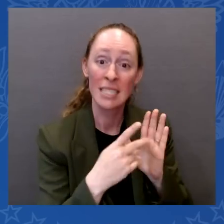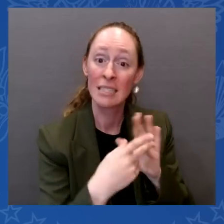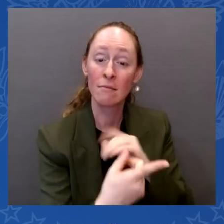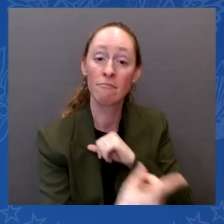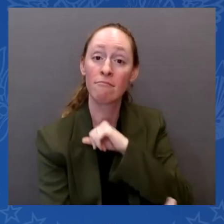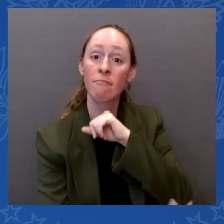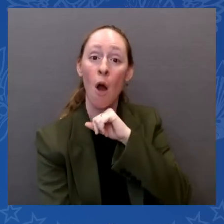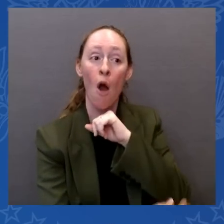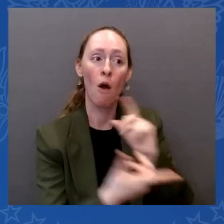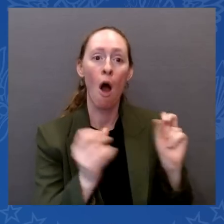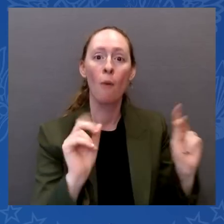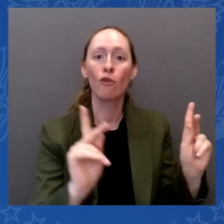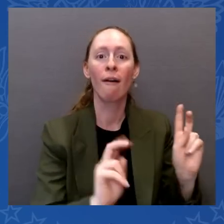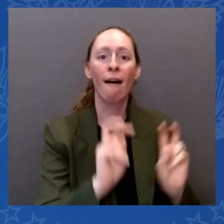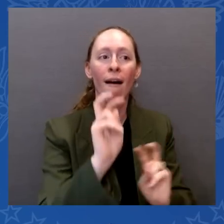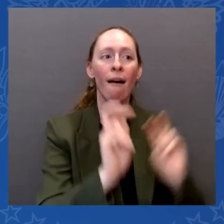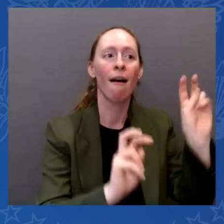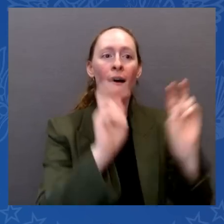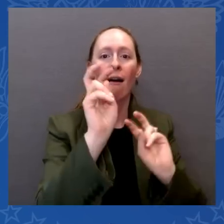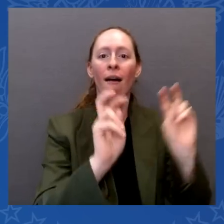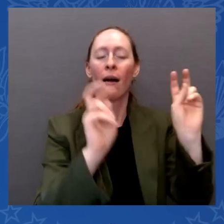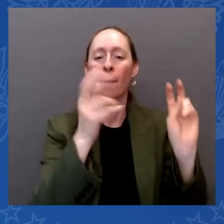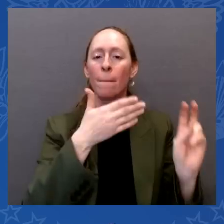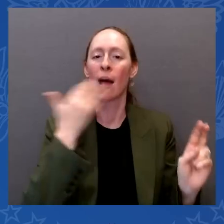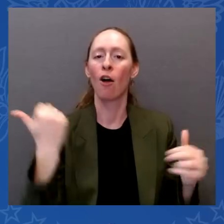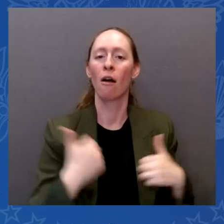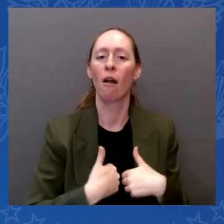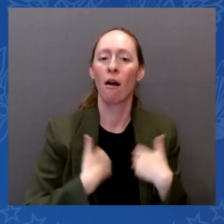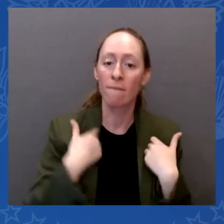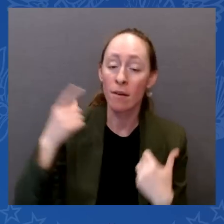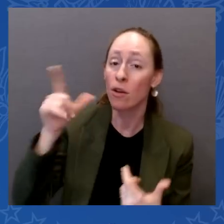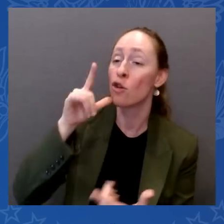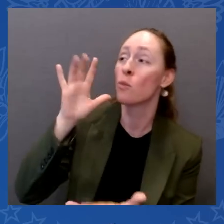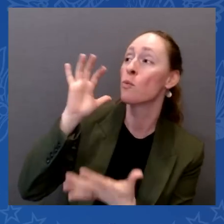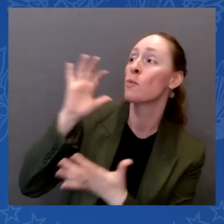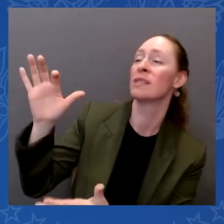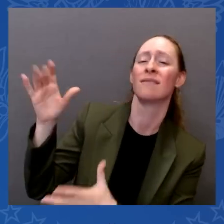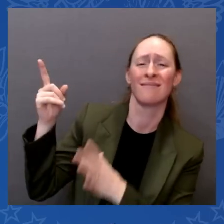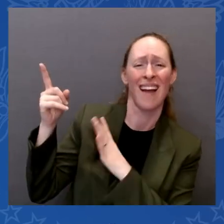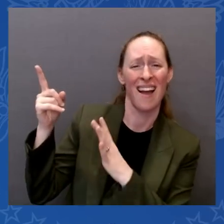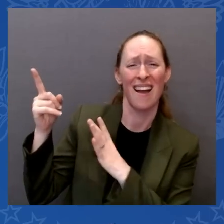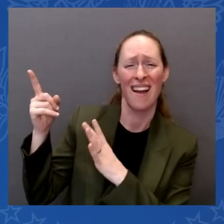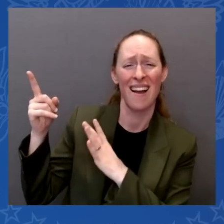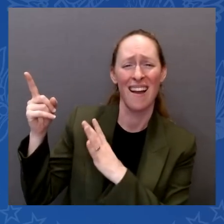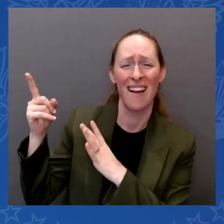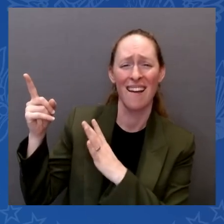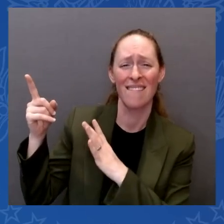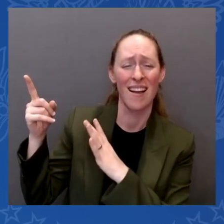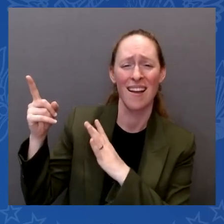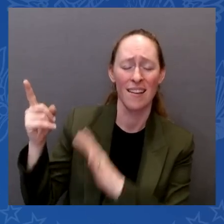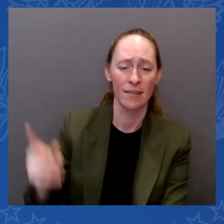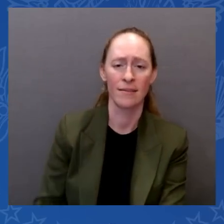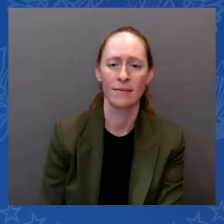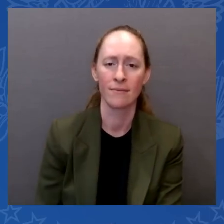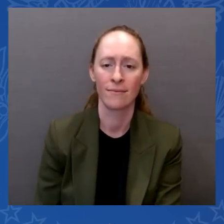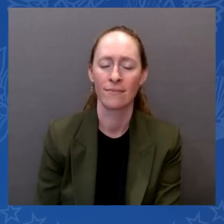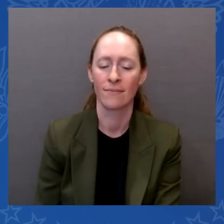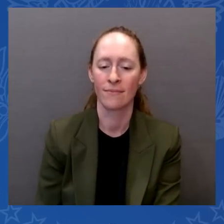No one gets hurt. No one gets hurt. The economy that creates good-paying jobs -- union jobs, high-quality jobs --